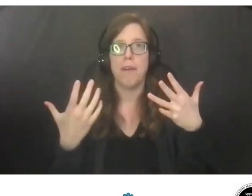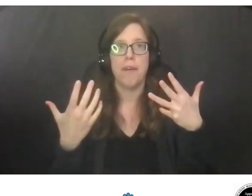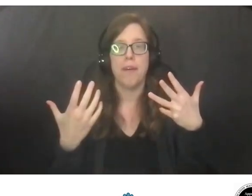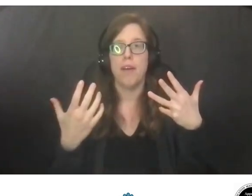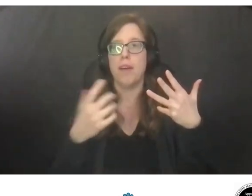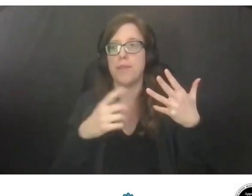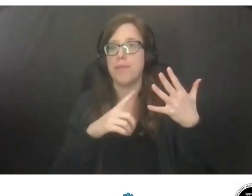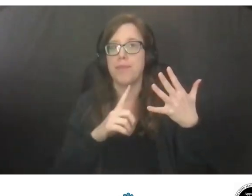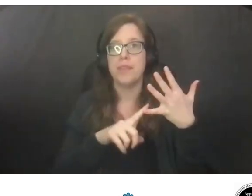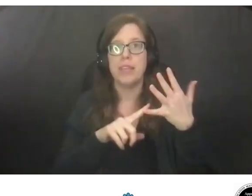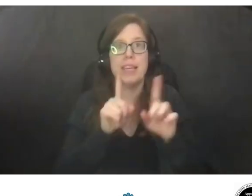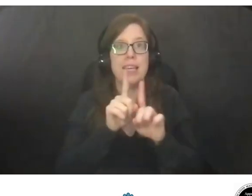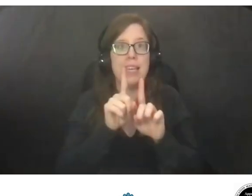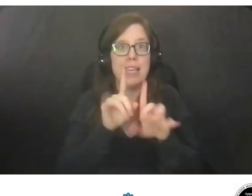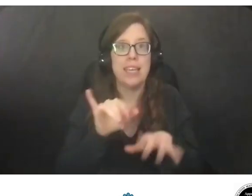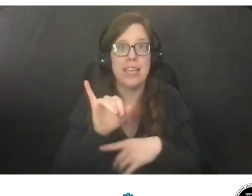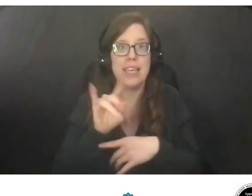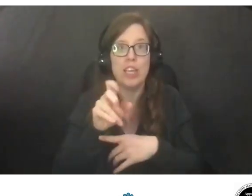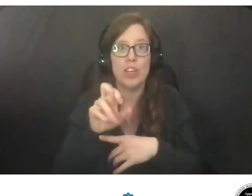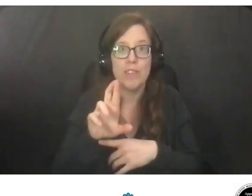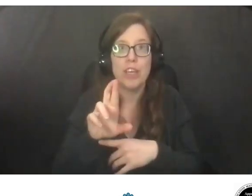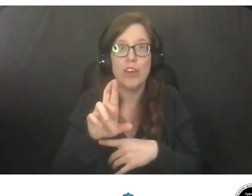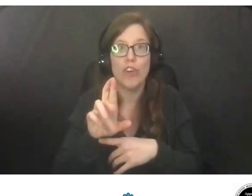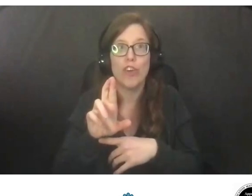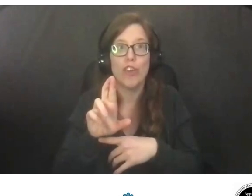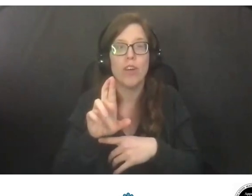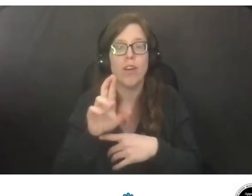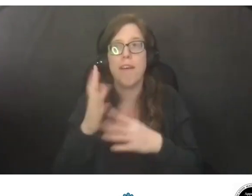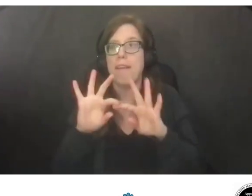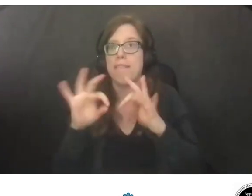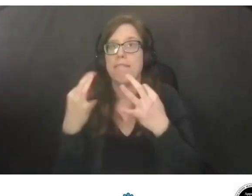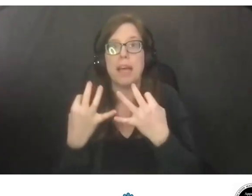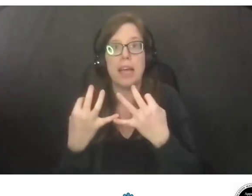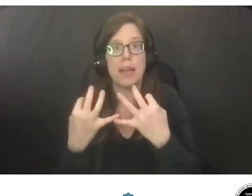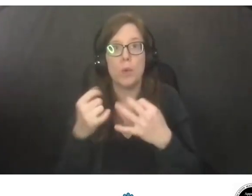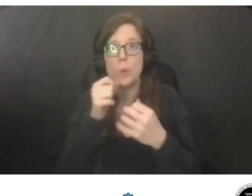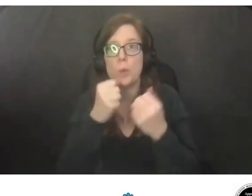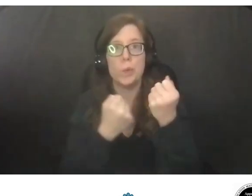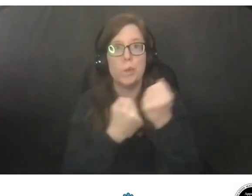And then we've got Intervener in a lot of cases, right? We have family who's serving.